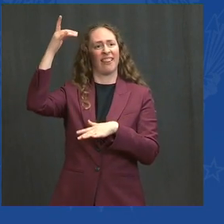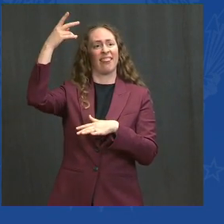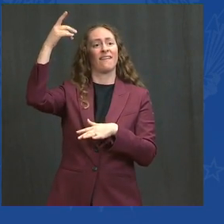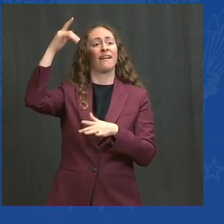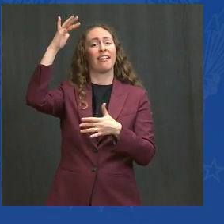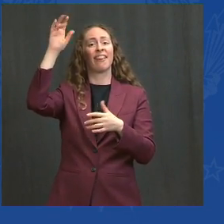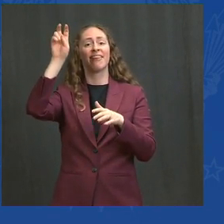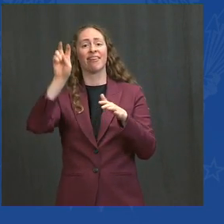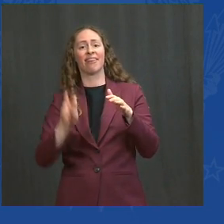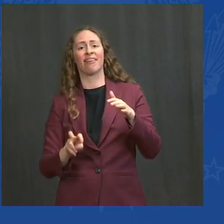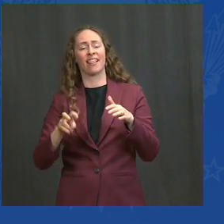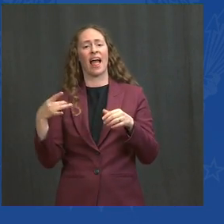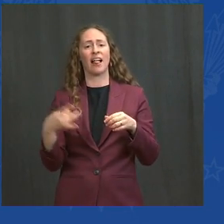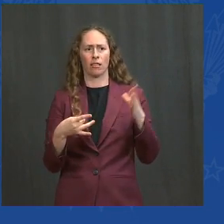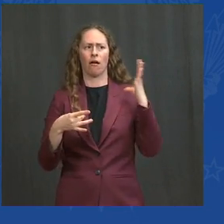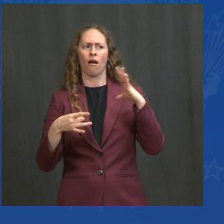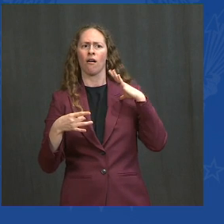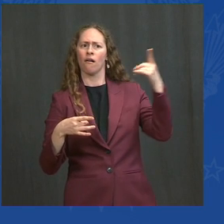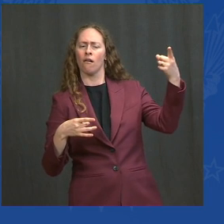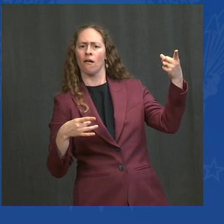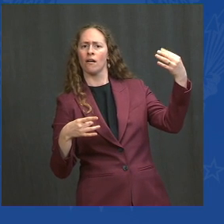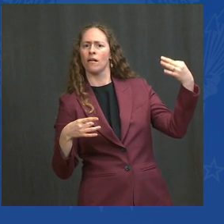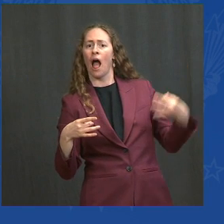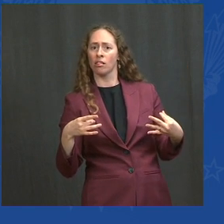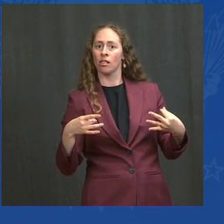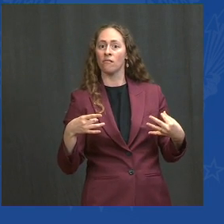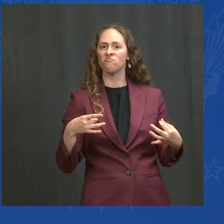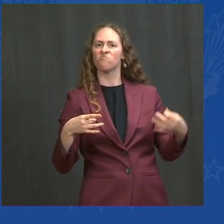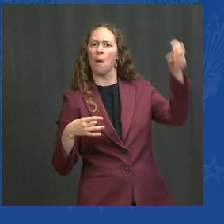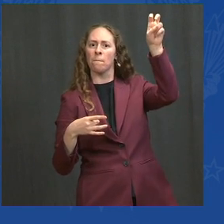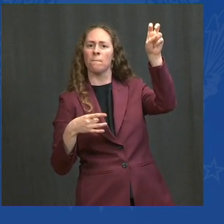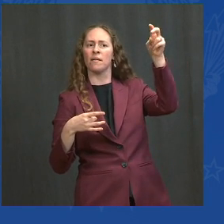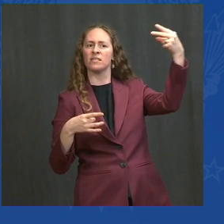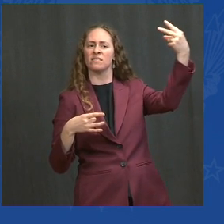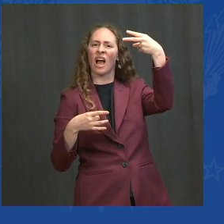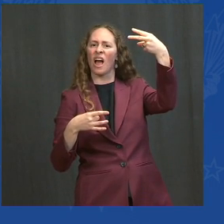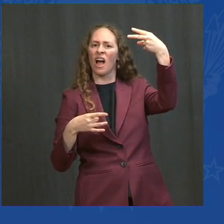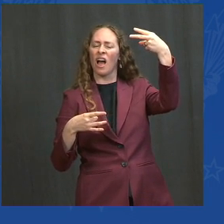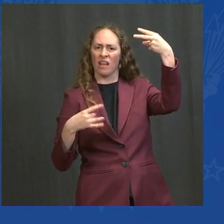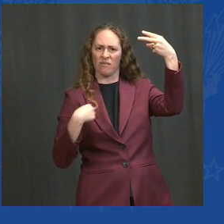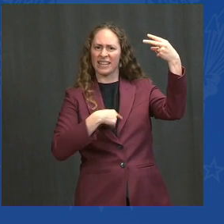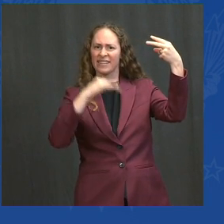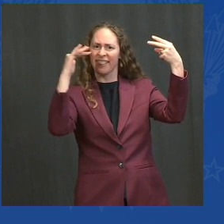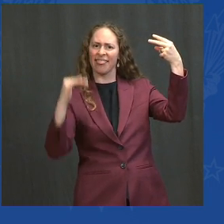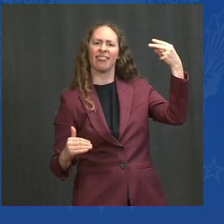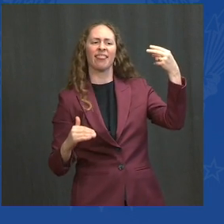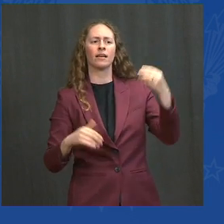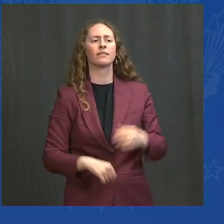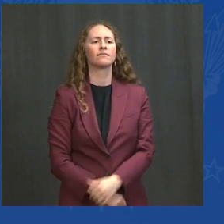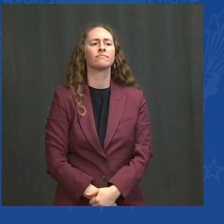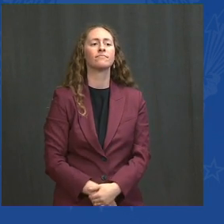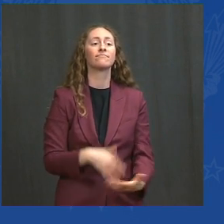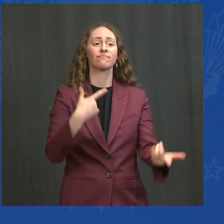now they're number two in the world. And when you build a charging station, it spurs even more investment